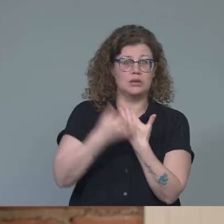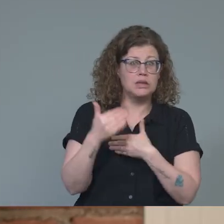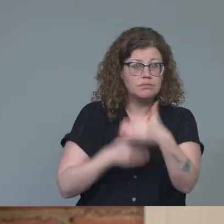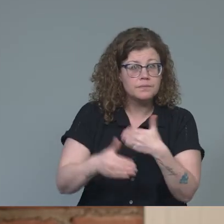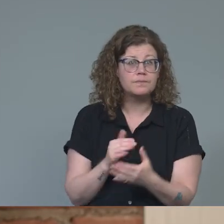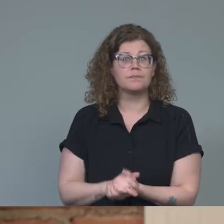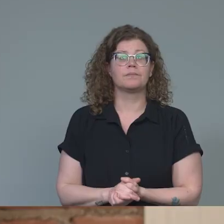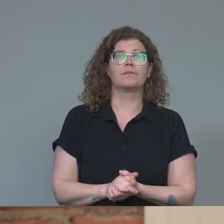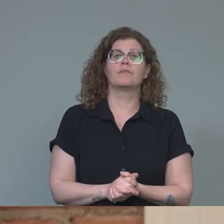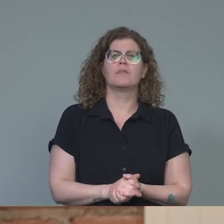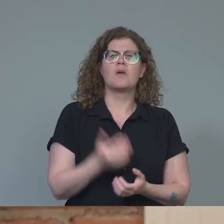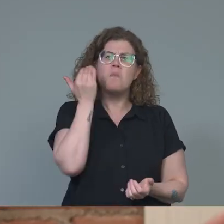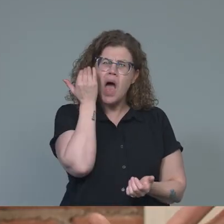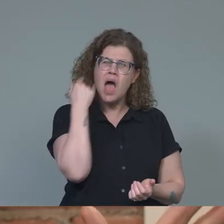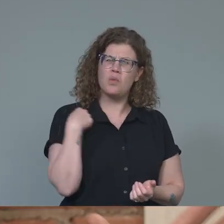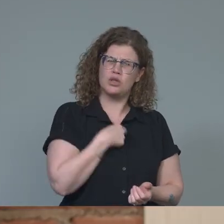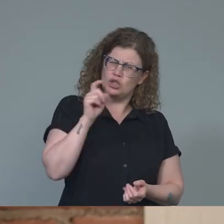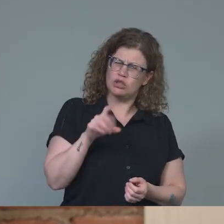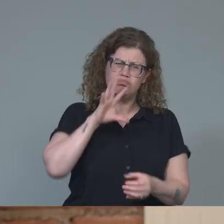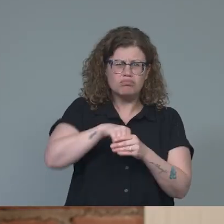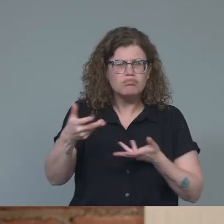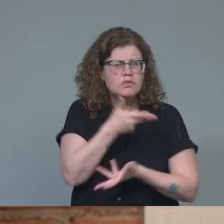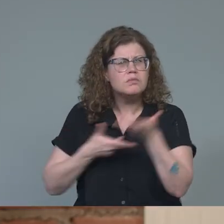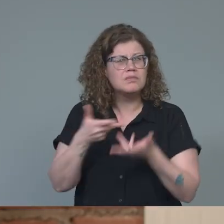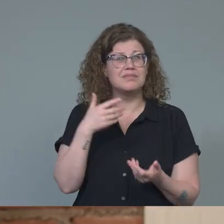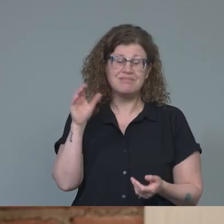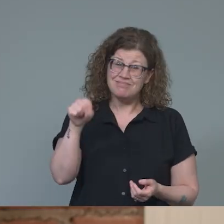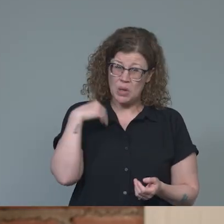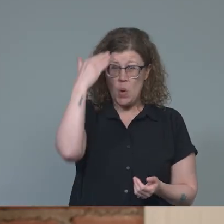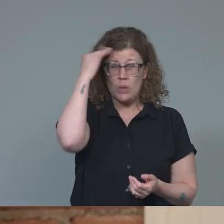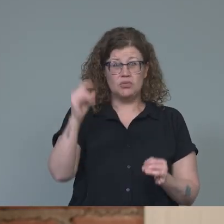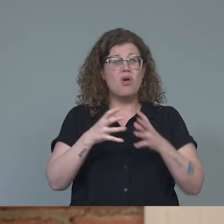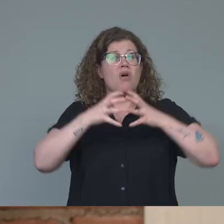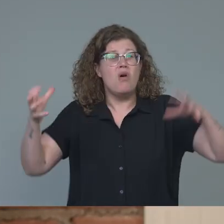engagement effectively, the community is engaged in every aspect of the project and really feels